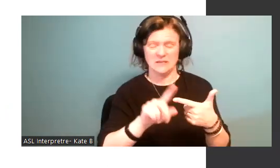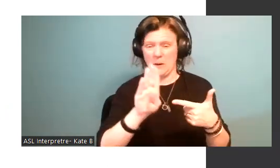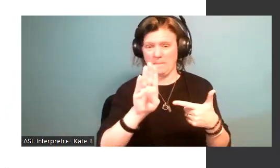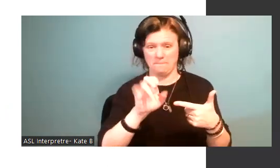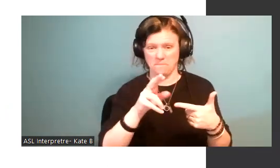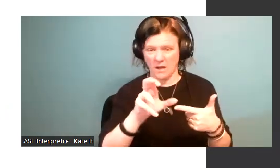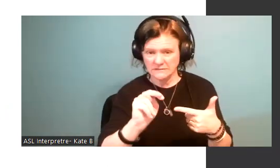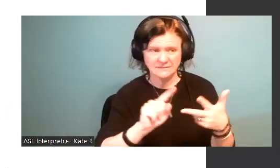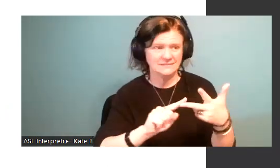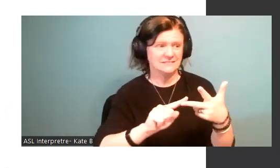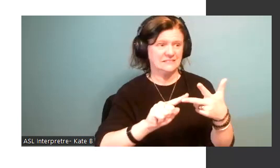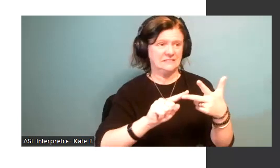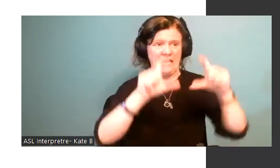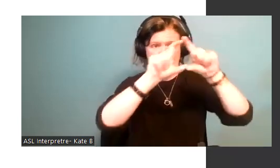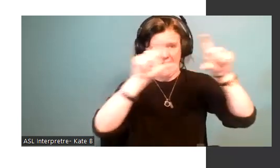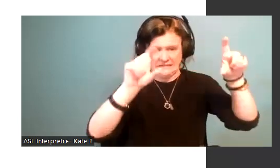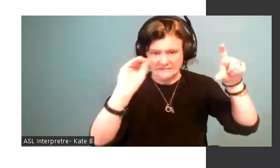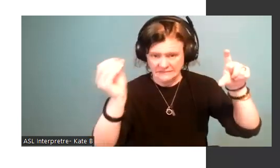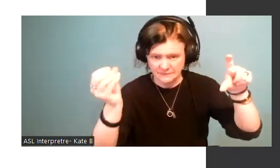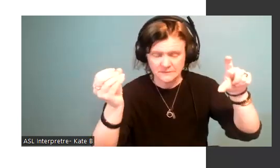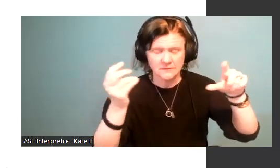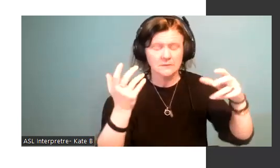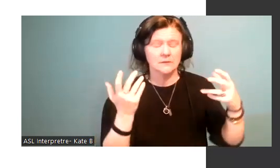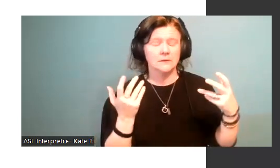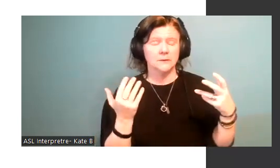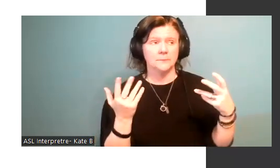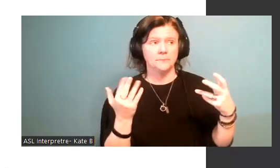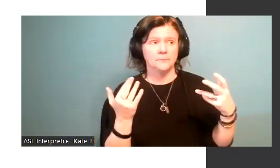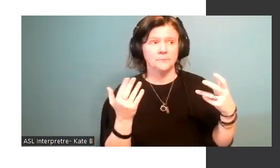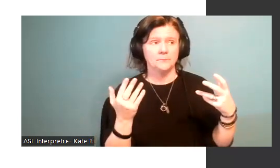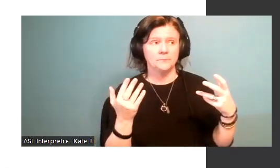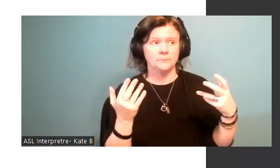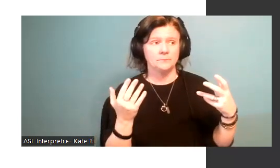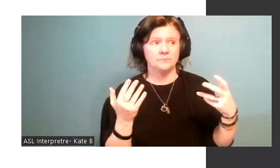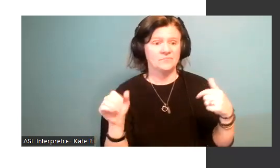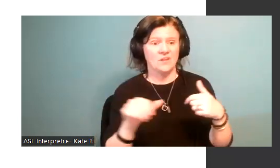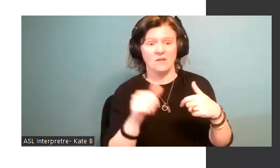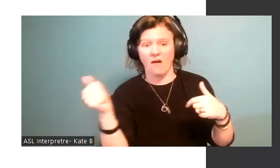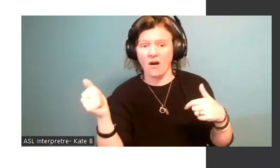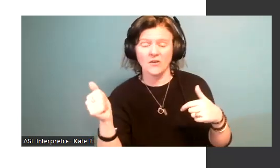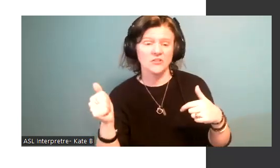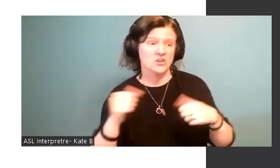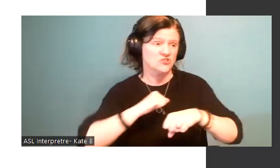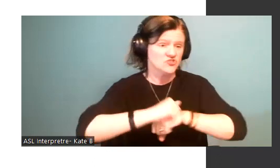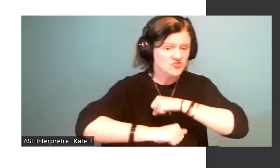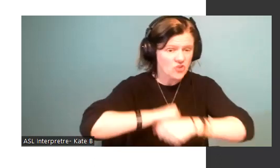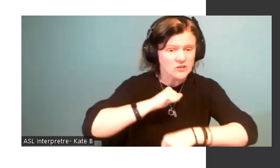presentation as well. Be careful if you're using it on something that you don't have any links or